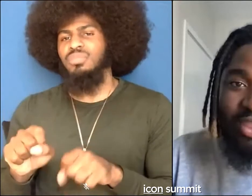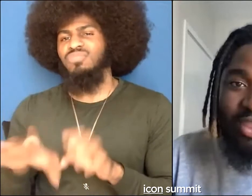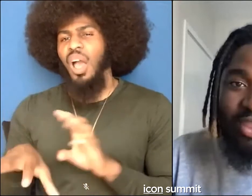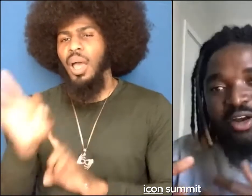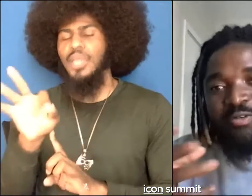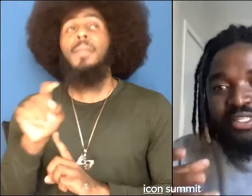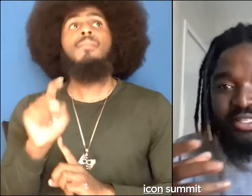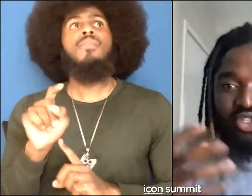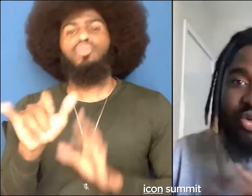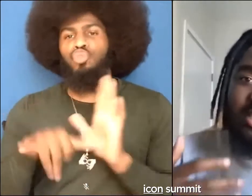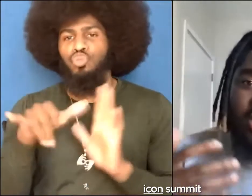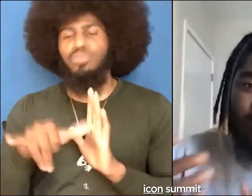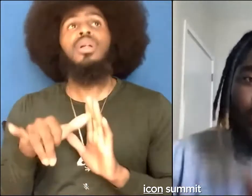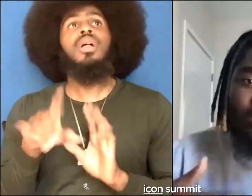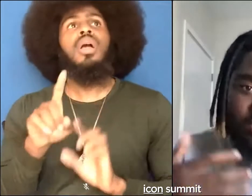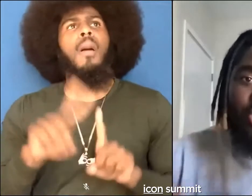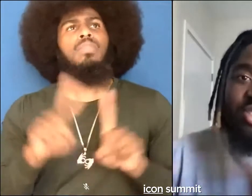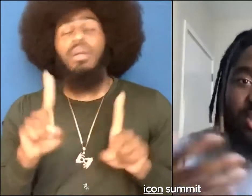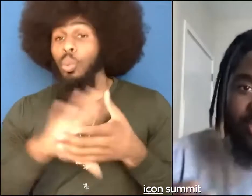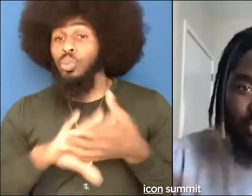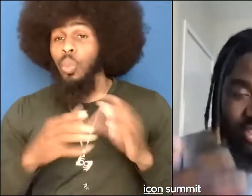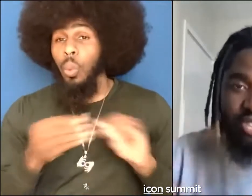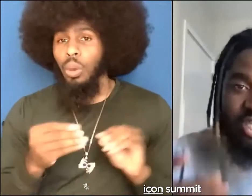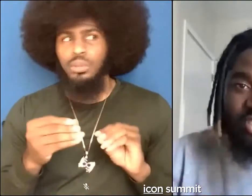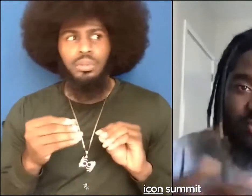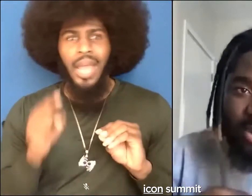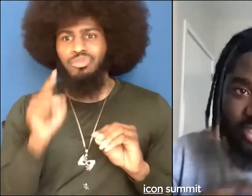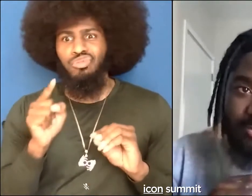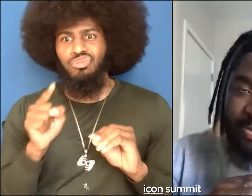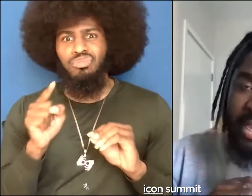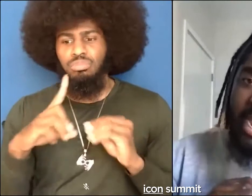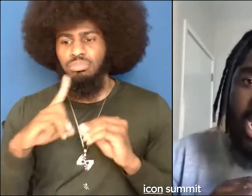But the idea of the self is the stories that you tell yourself about yourself.